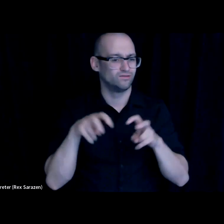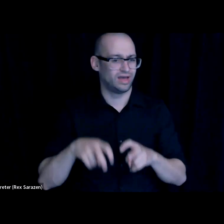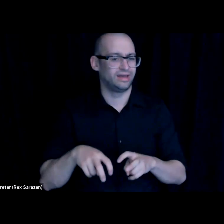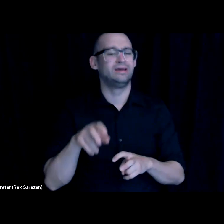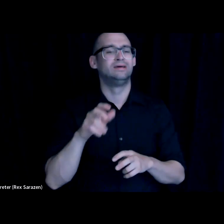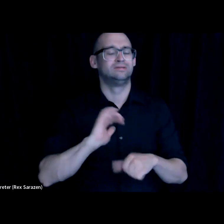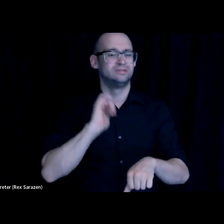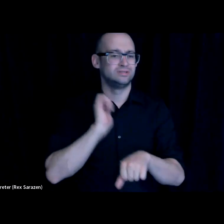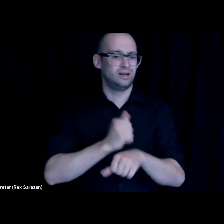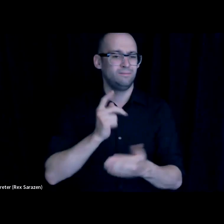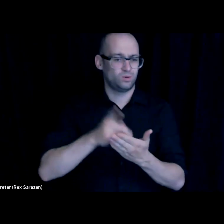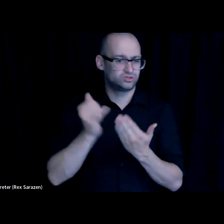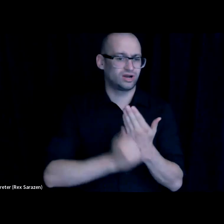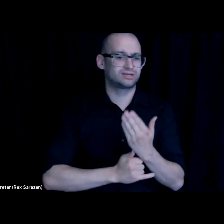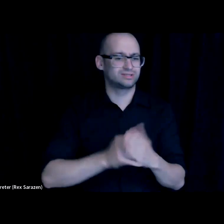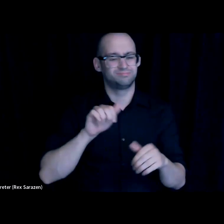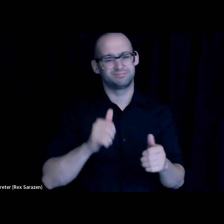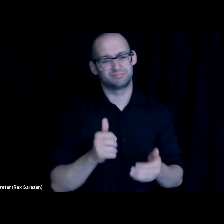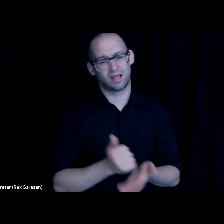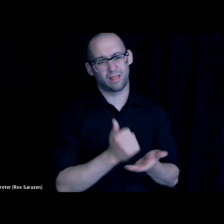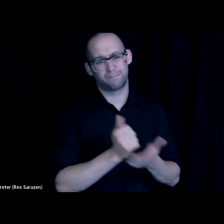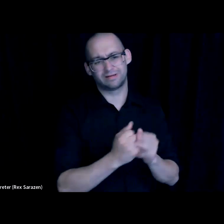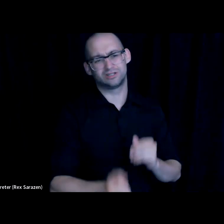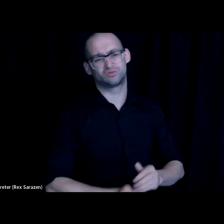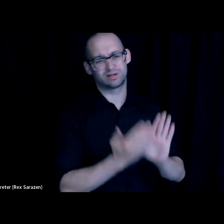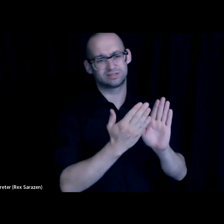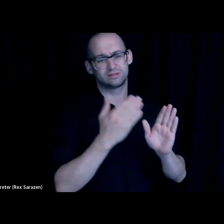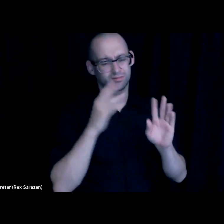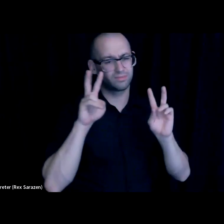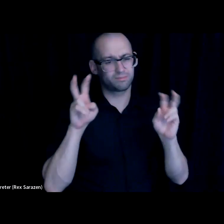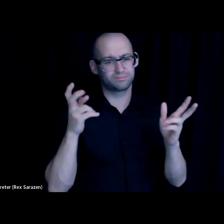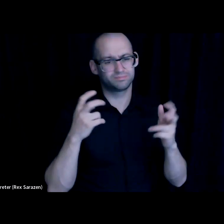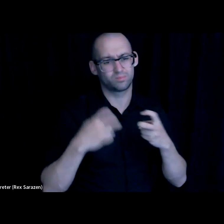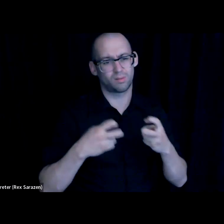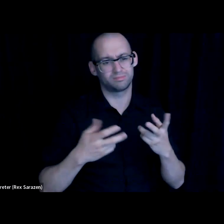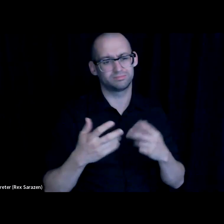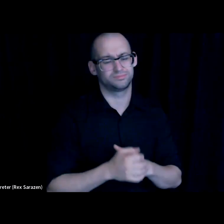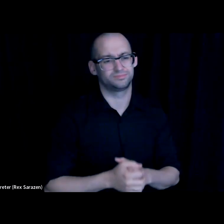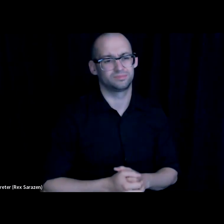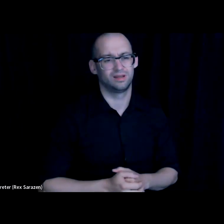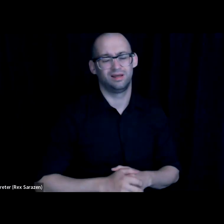address those issues. We also provide them grab and go lesson plans to our teaching with